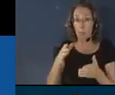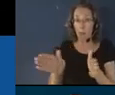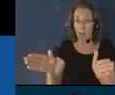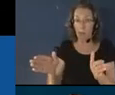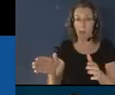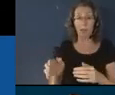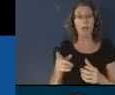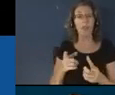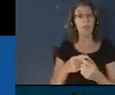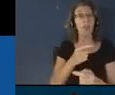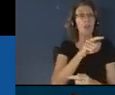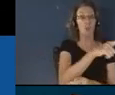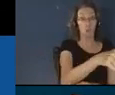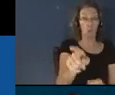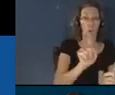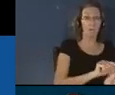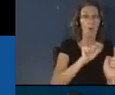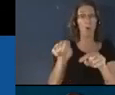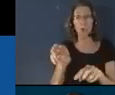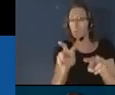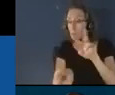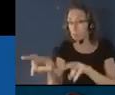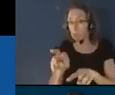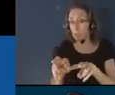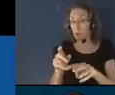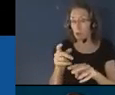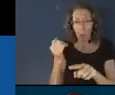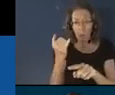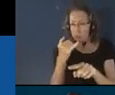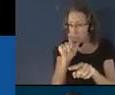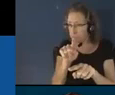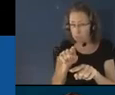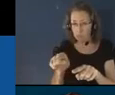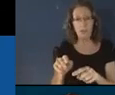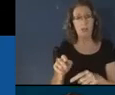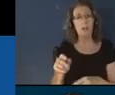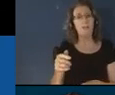going to have to go back and review it for inaccuracies because it's very it's not very